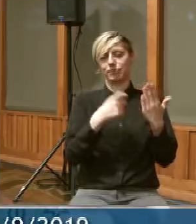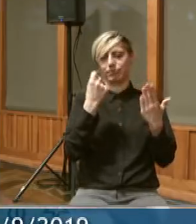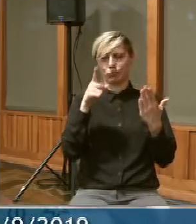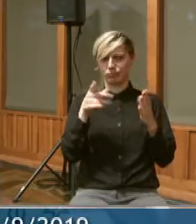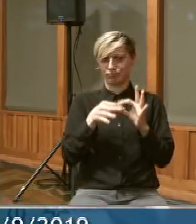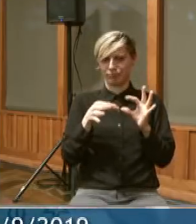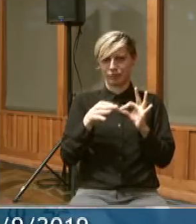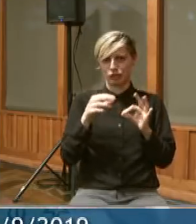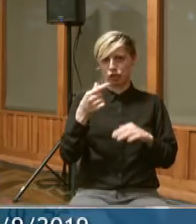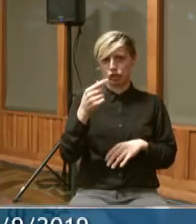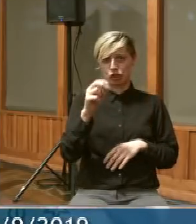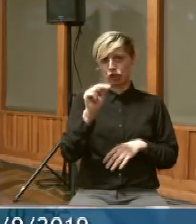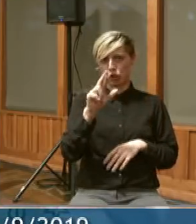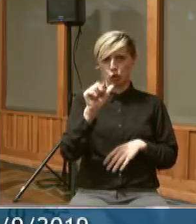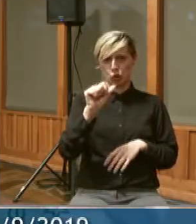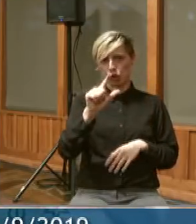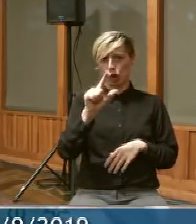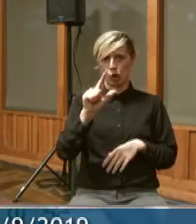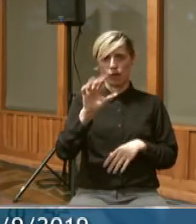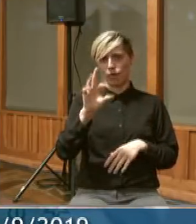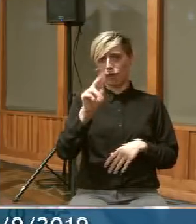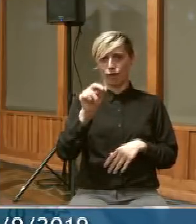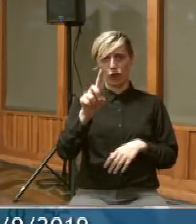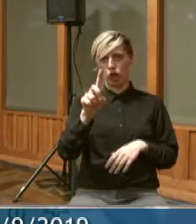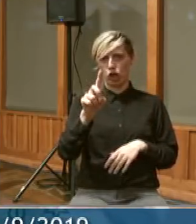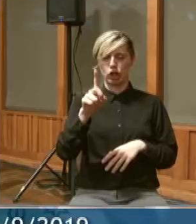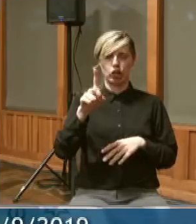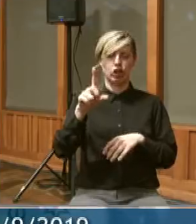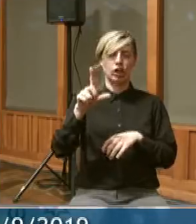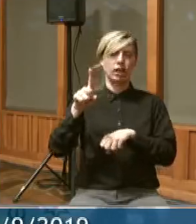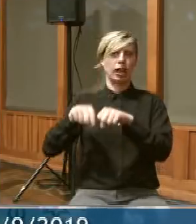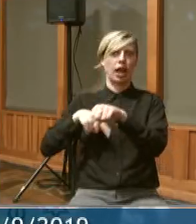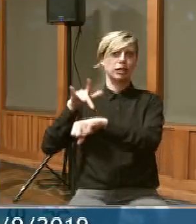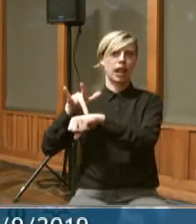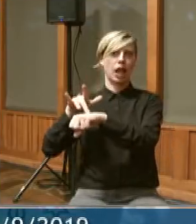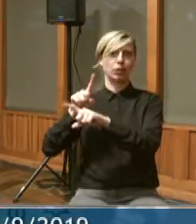THE BUDGET IT'S CLEAR TO FUND THESE PROGRAMS. I UNDERSTAND THAT LIKE YOU GOT A